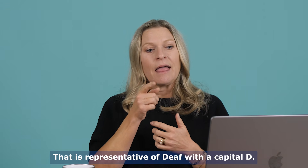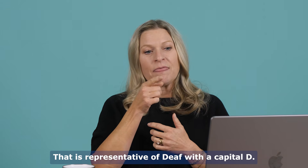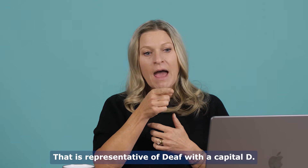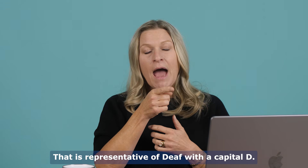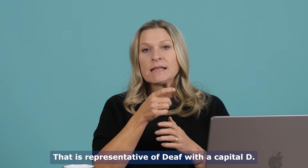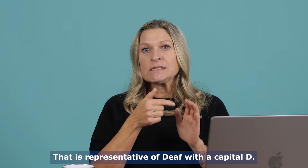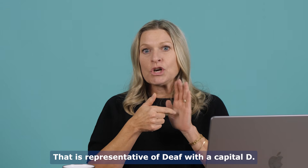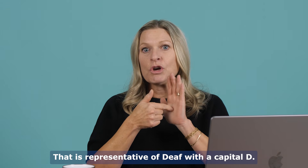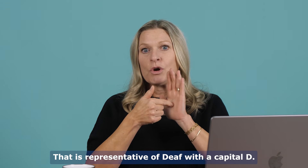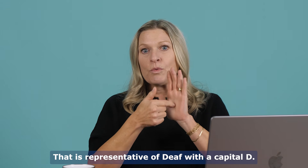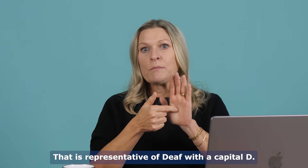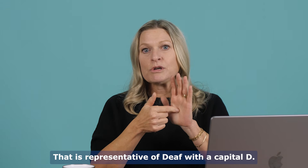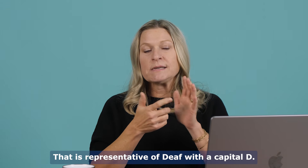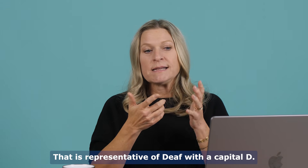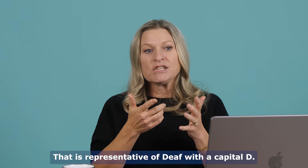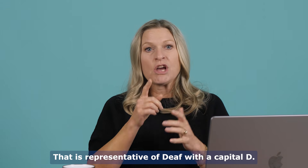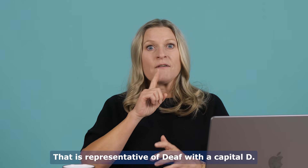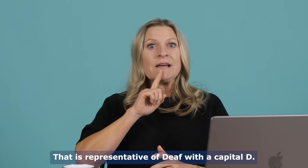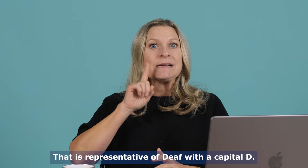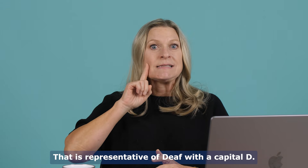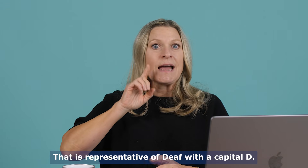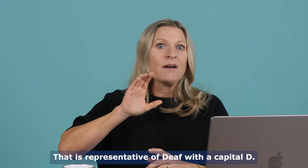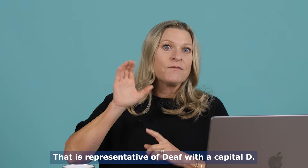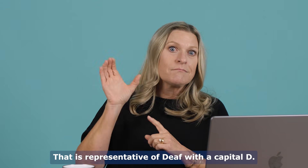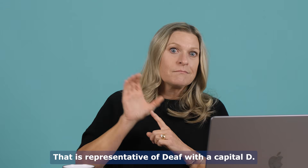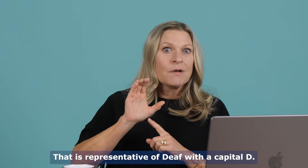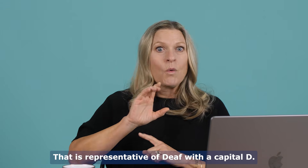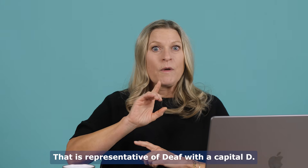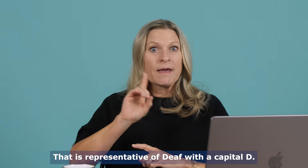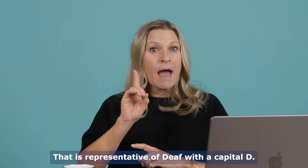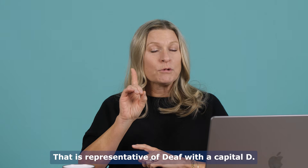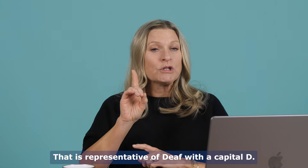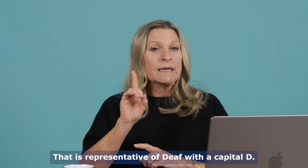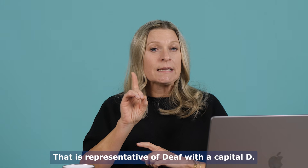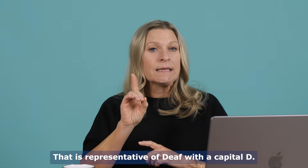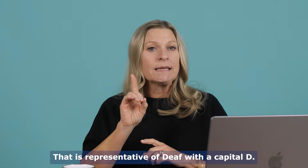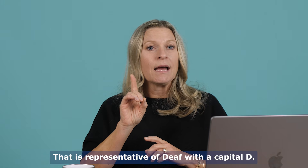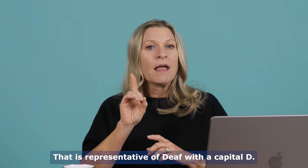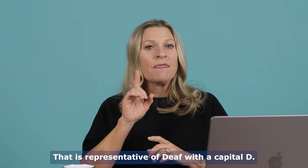That is representative of Deaf with a capital D.